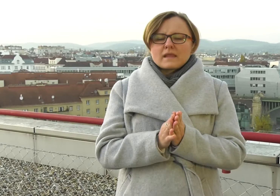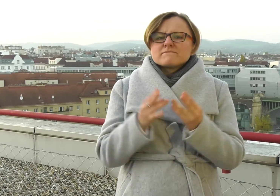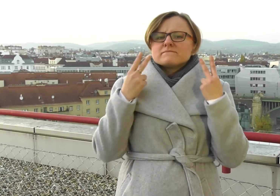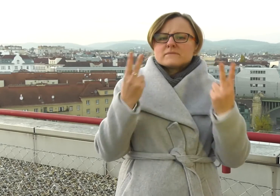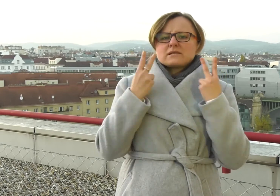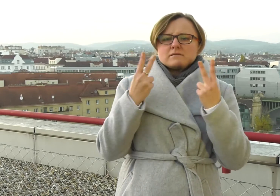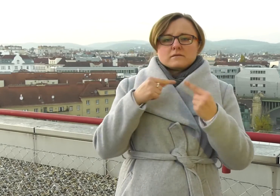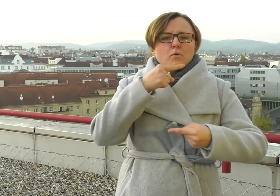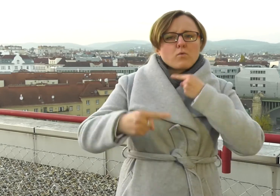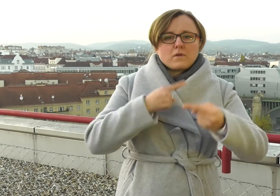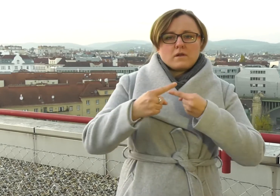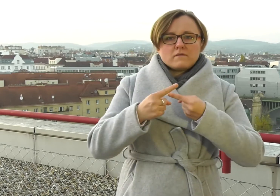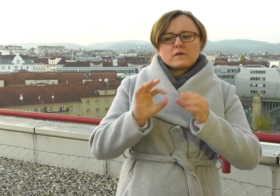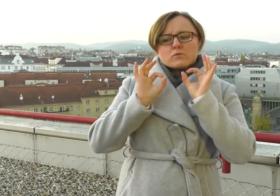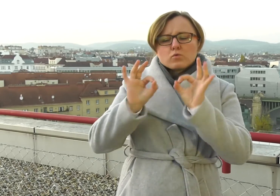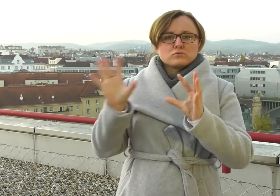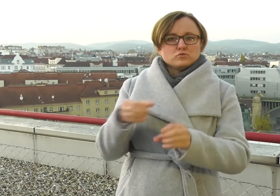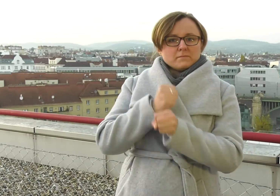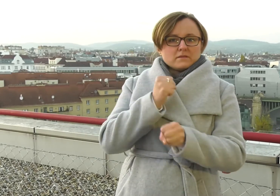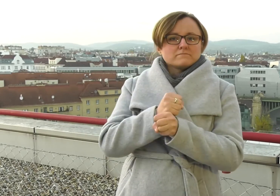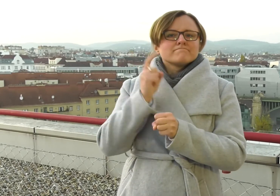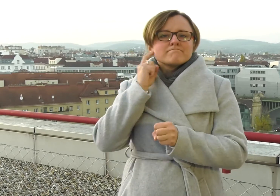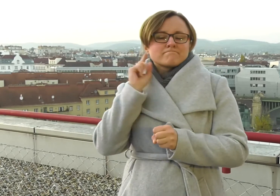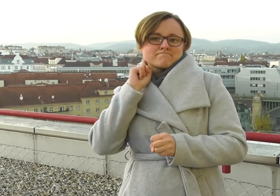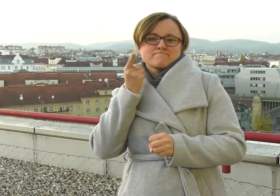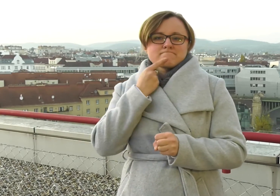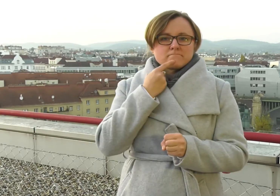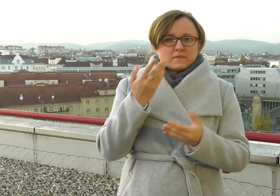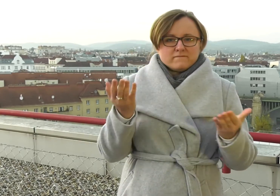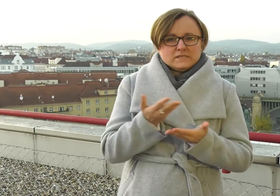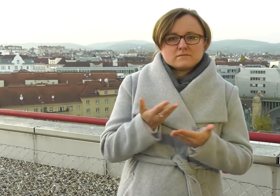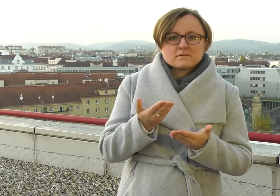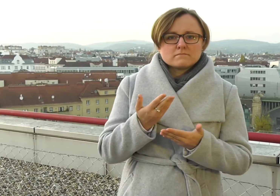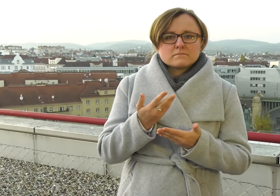What is important for a good cooperation between hearing and deaf people is